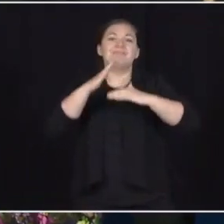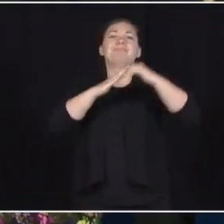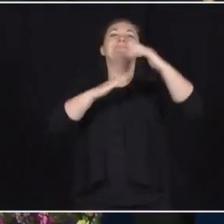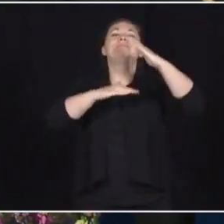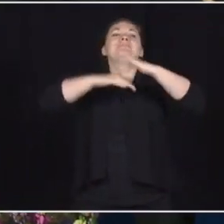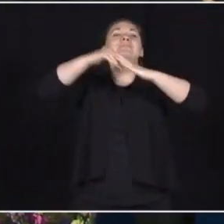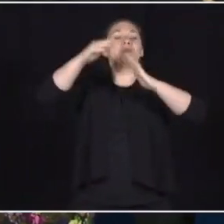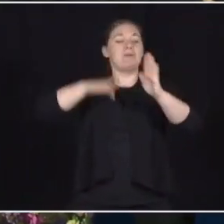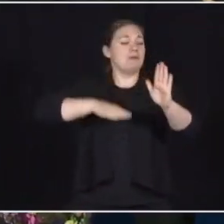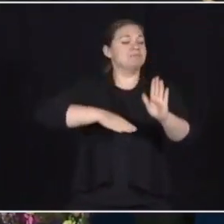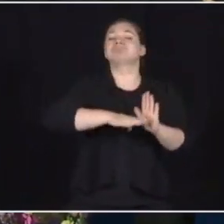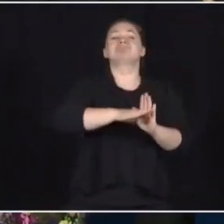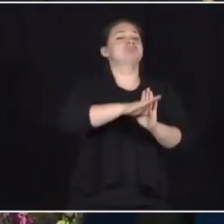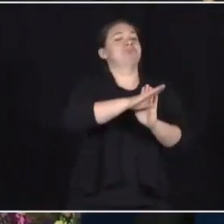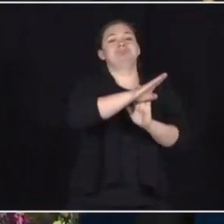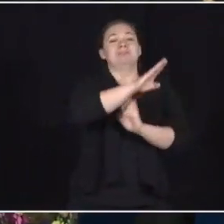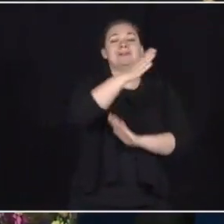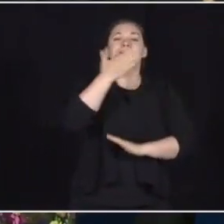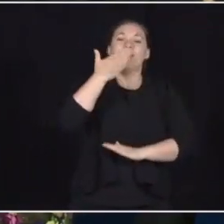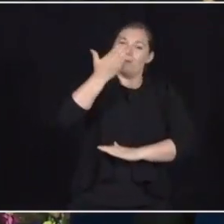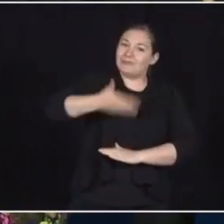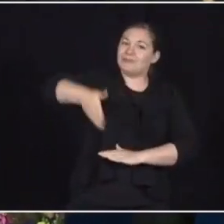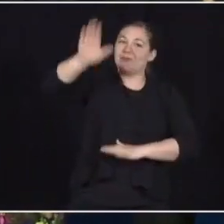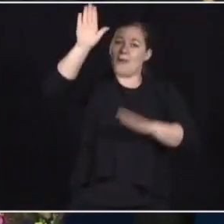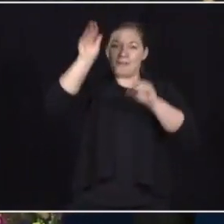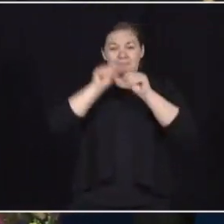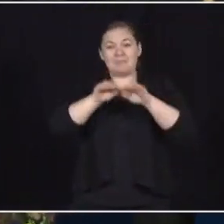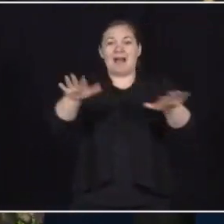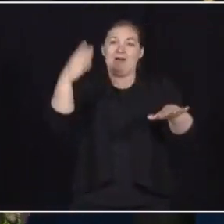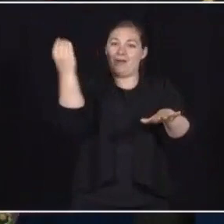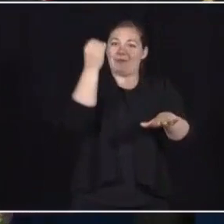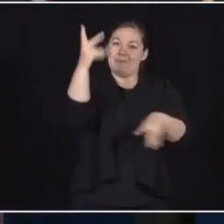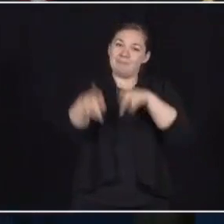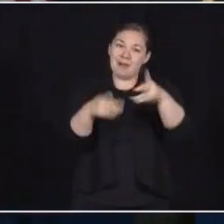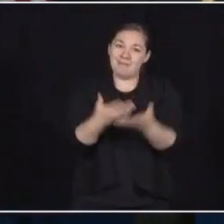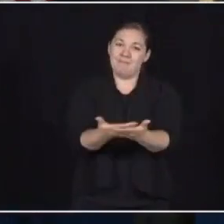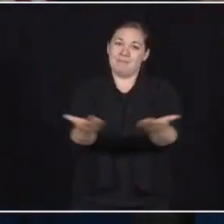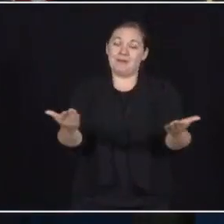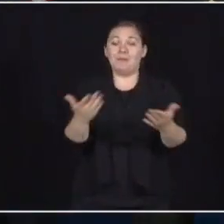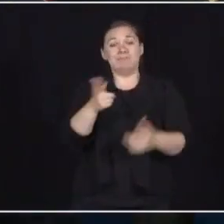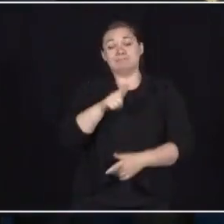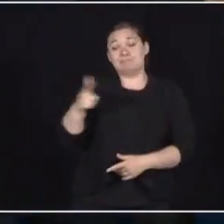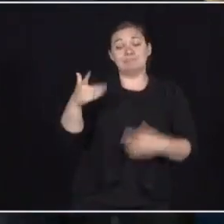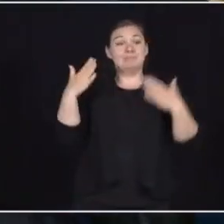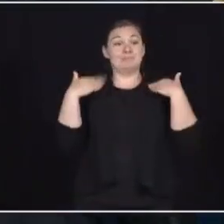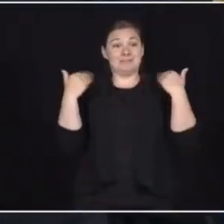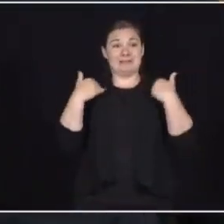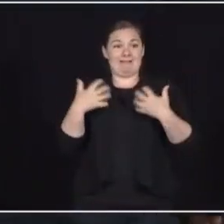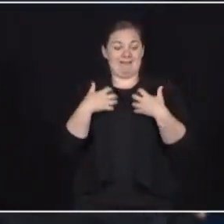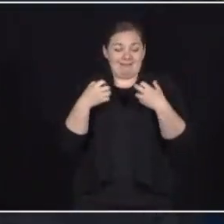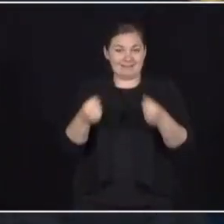rebuild what we have lost and more. Thank you and God bless the people of Ontario. I will now turn it over to Minister Elliott.